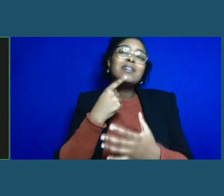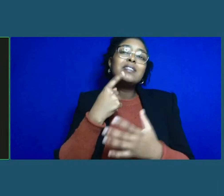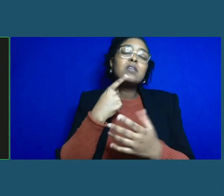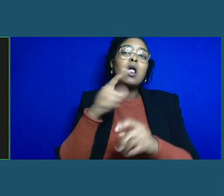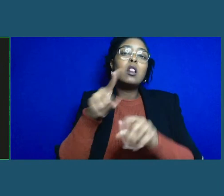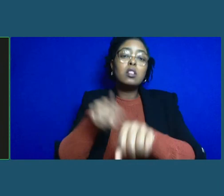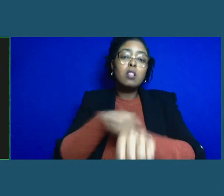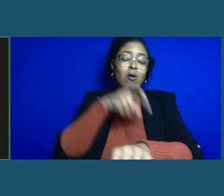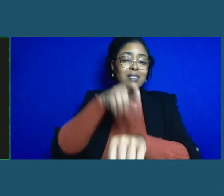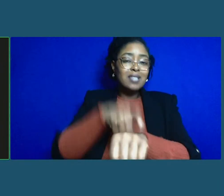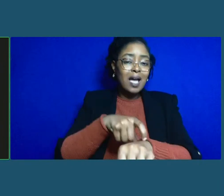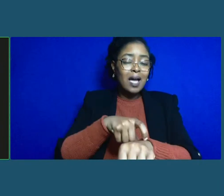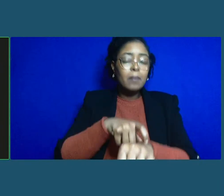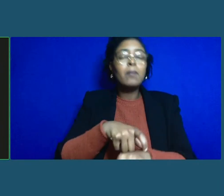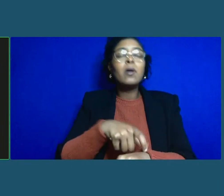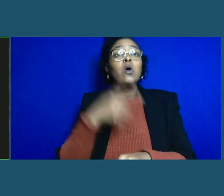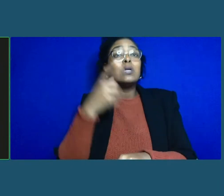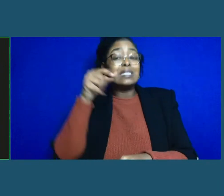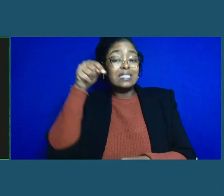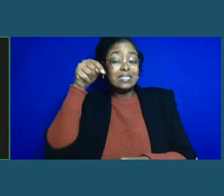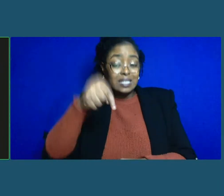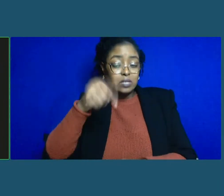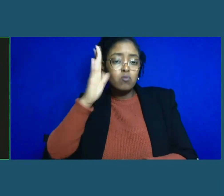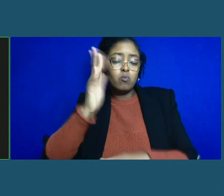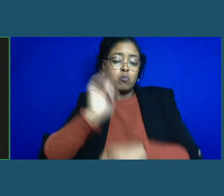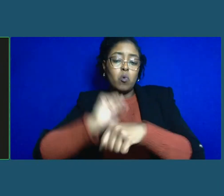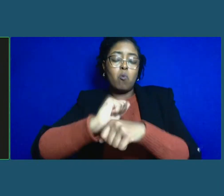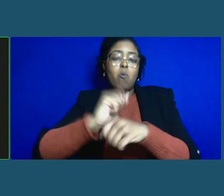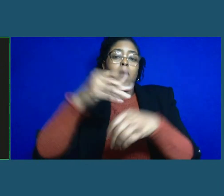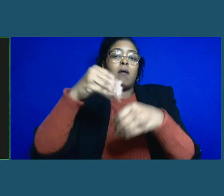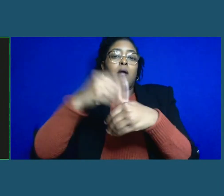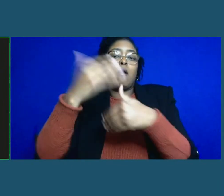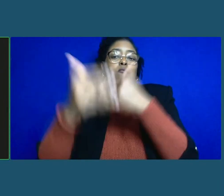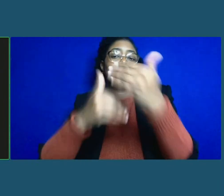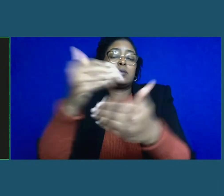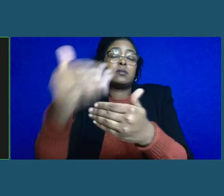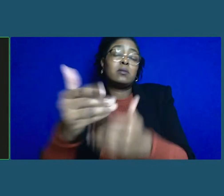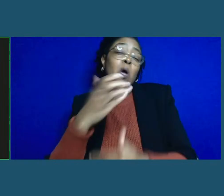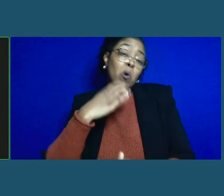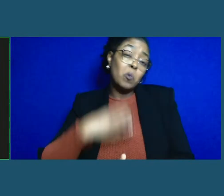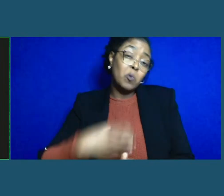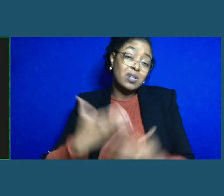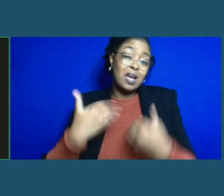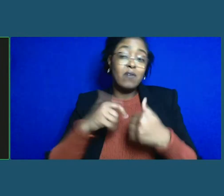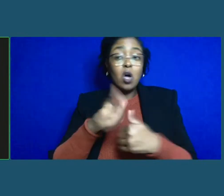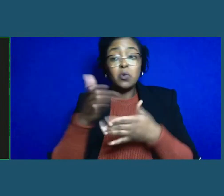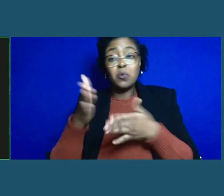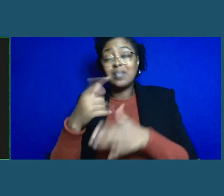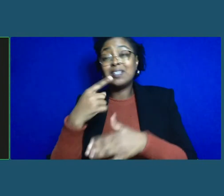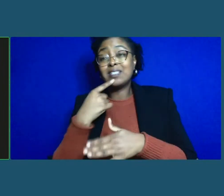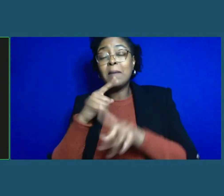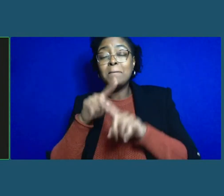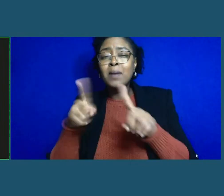want to say long term. Um this is going to continue to be a